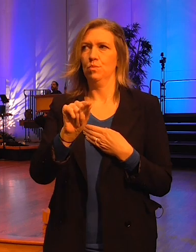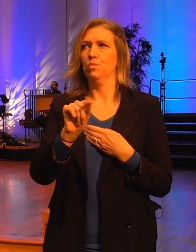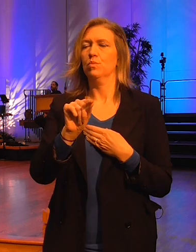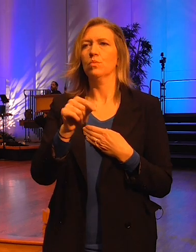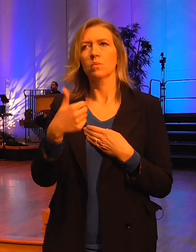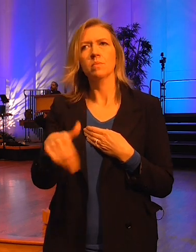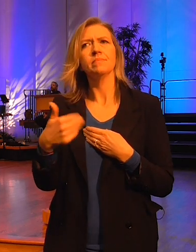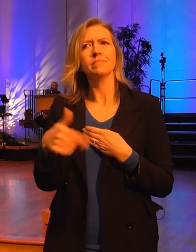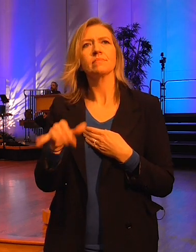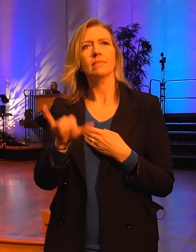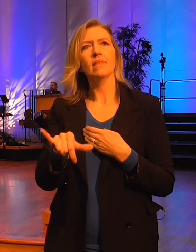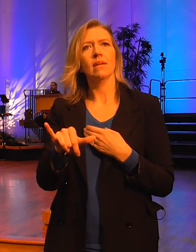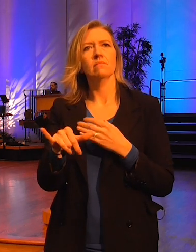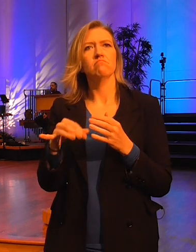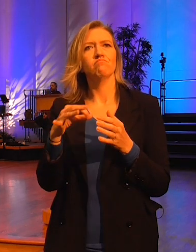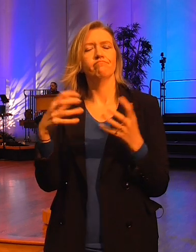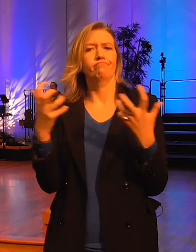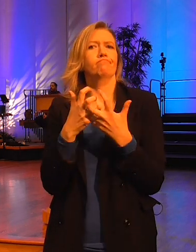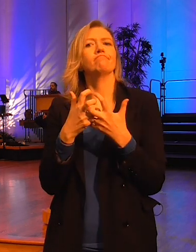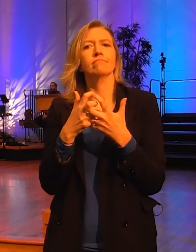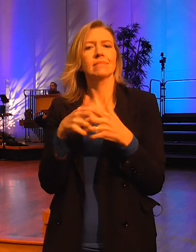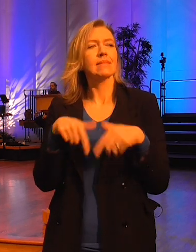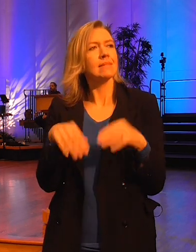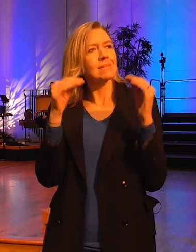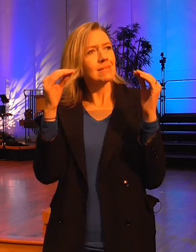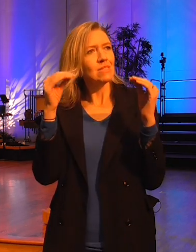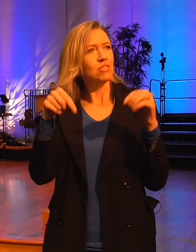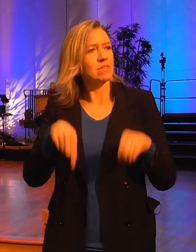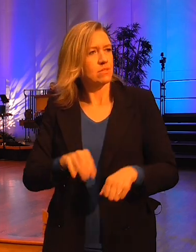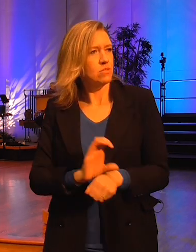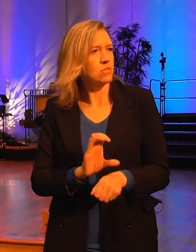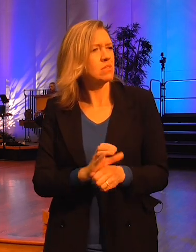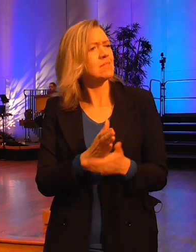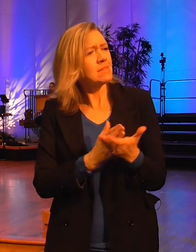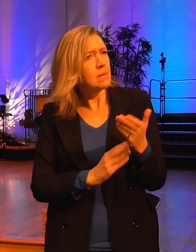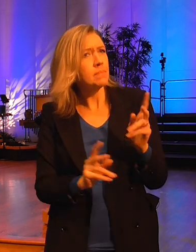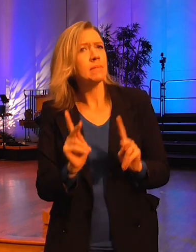uh to our teaching here at M High Church um some people call us the uh Church of the warm and